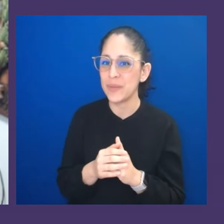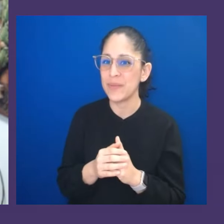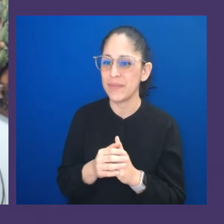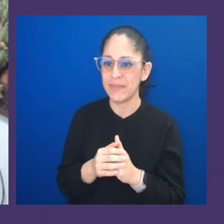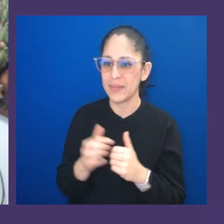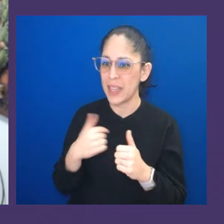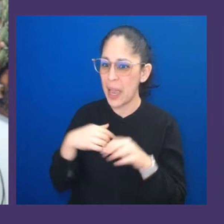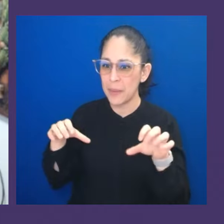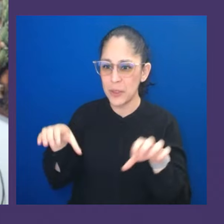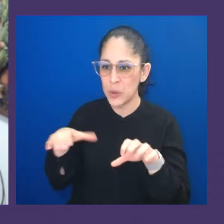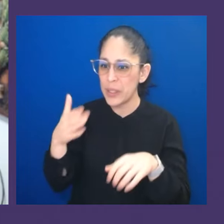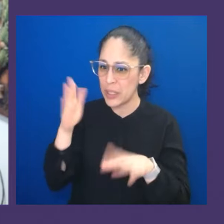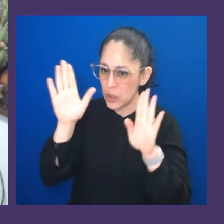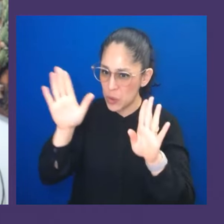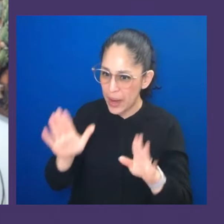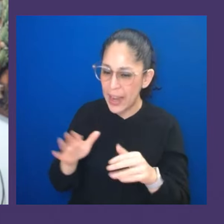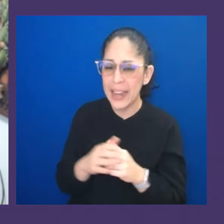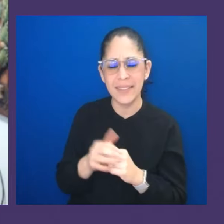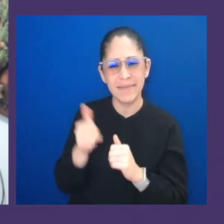you are a technology maker.